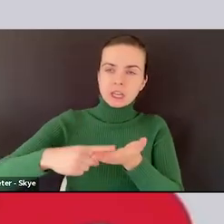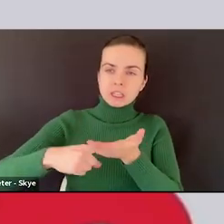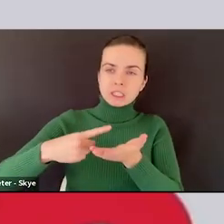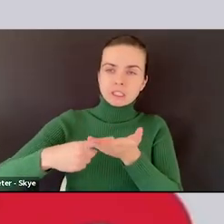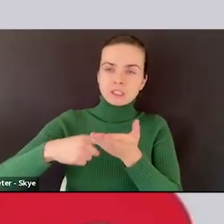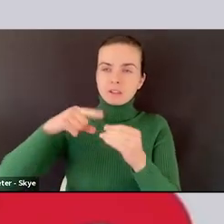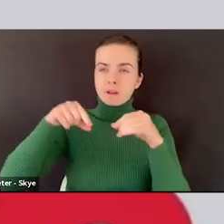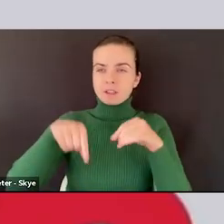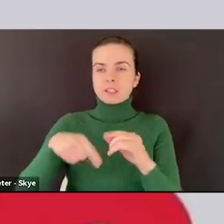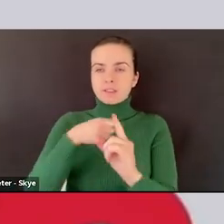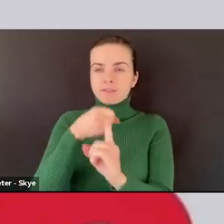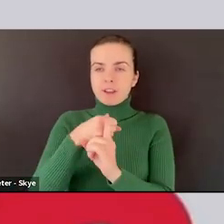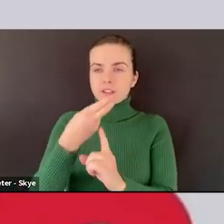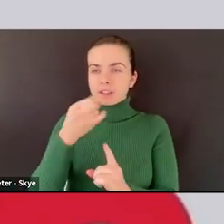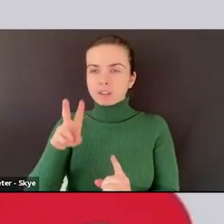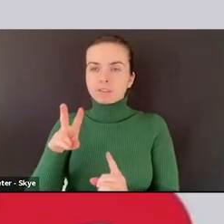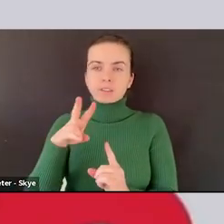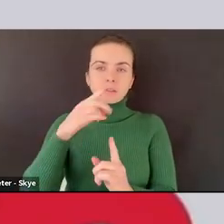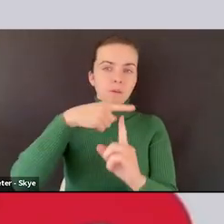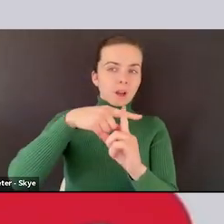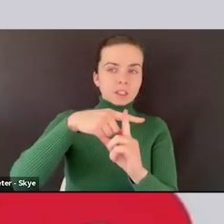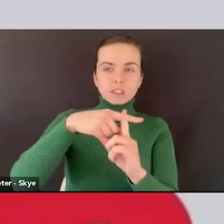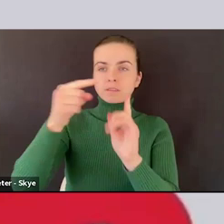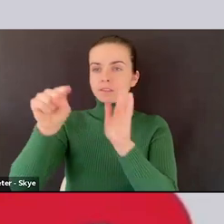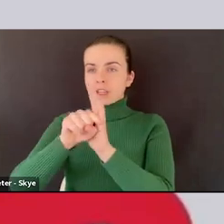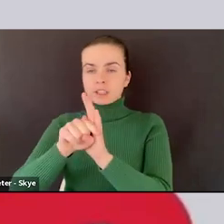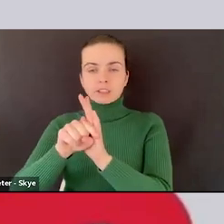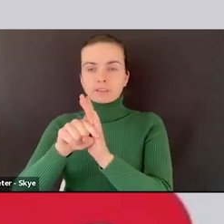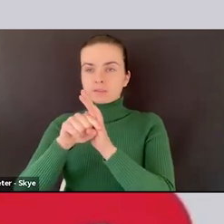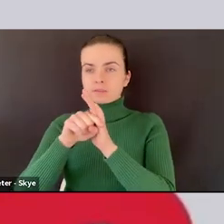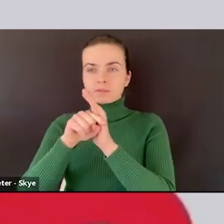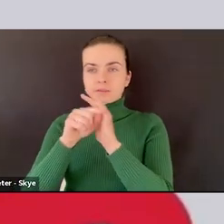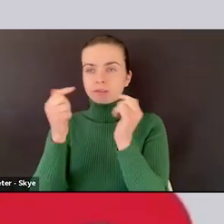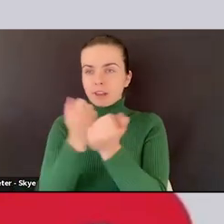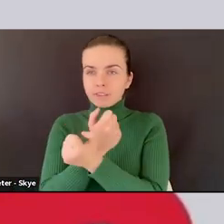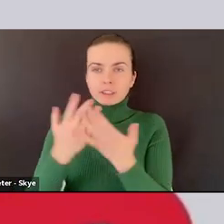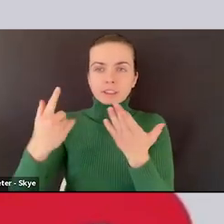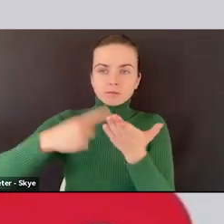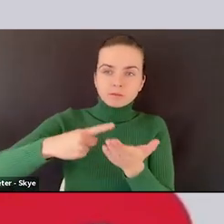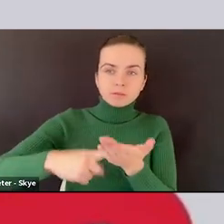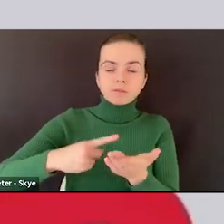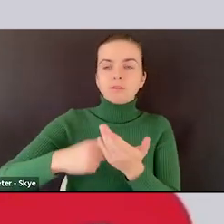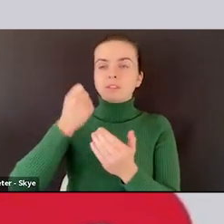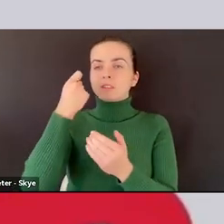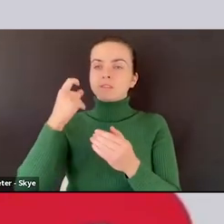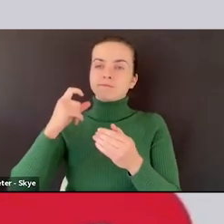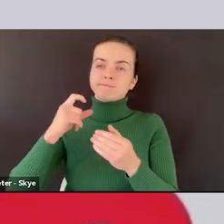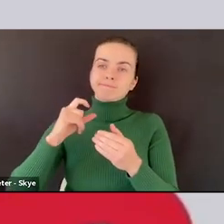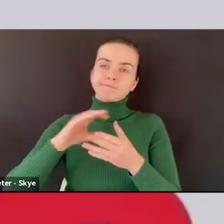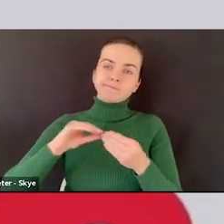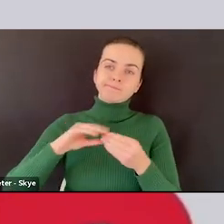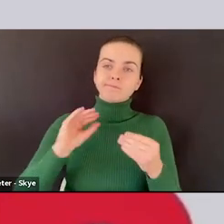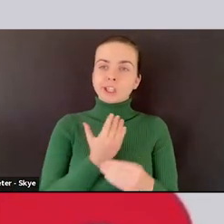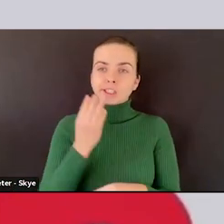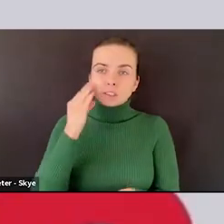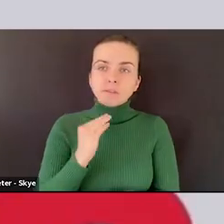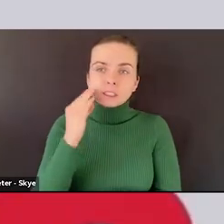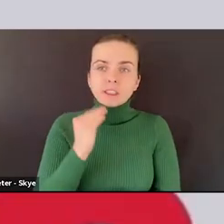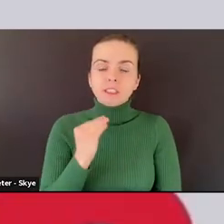the effects of HIV, whether they are positive or negative, and that sharing our experiences and our